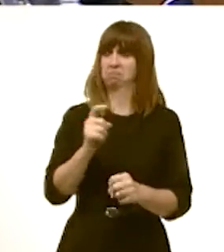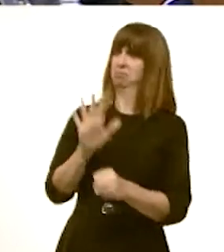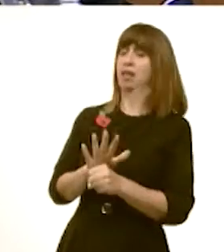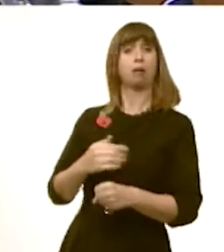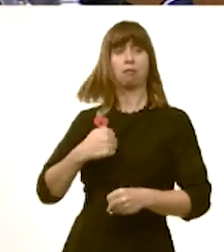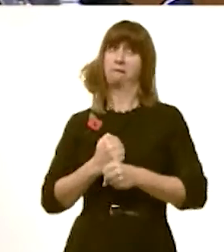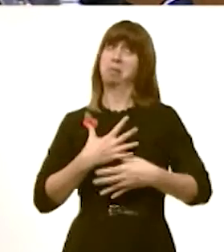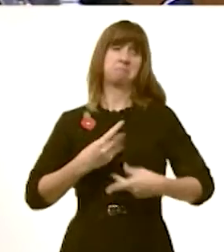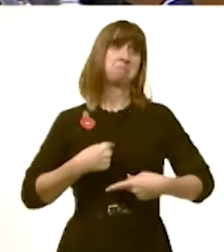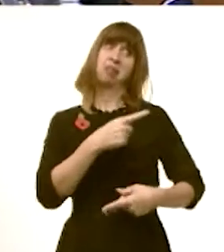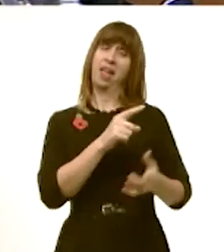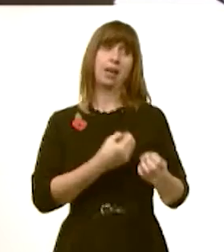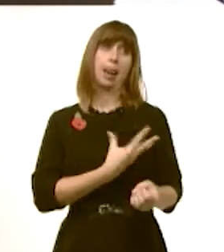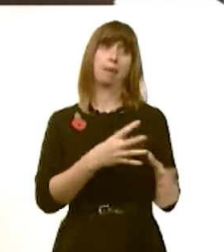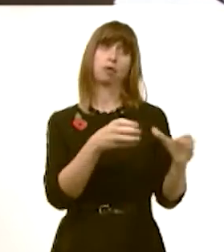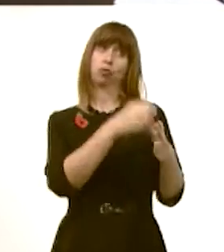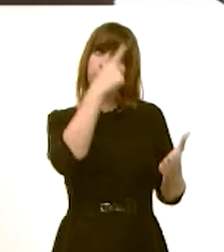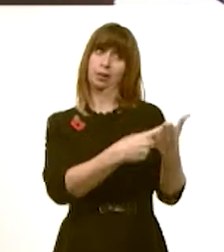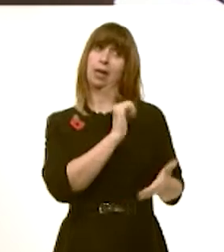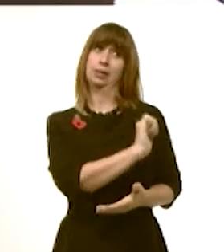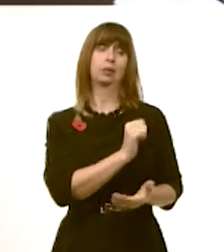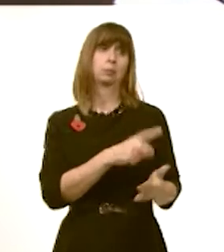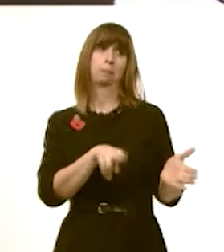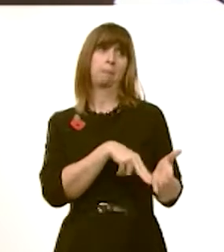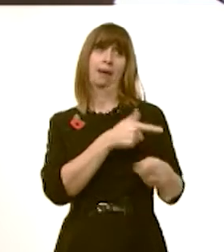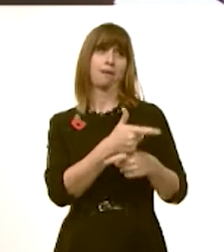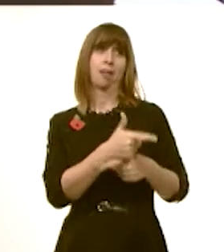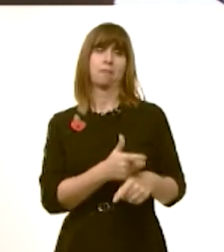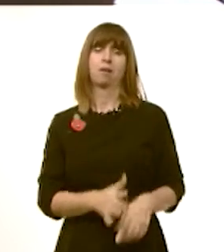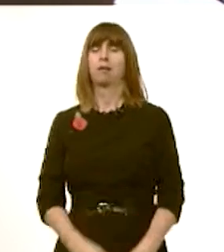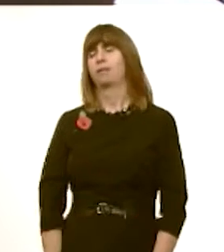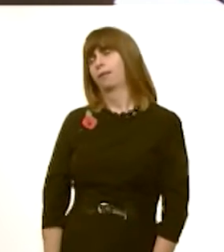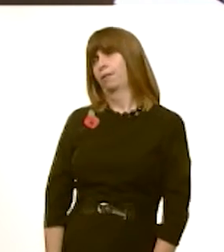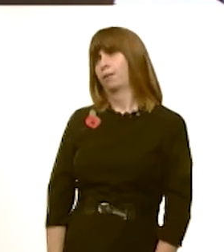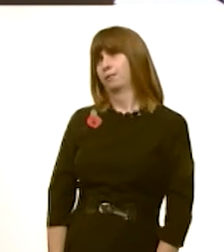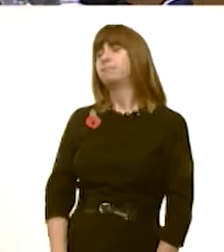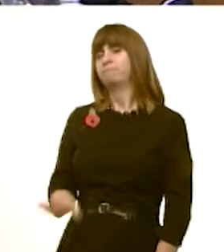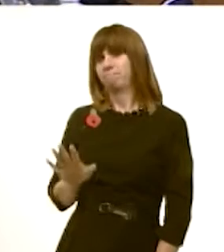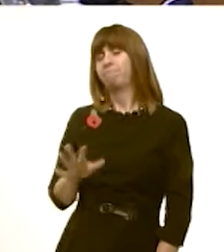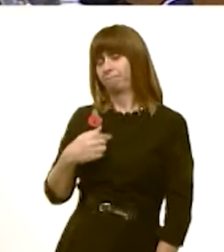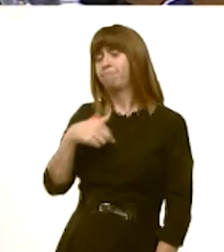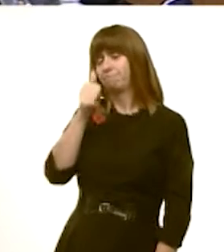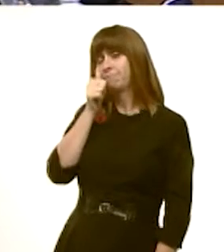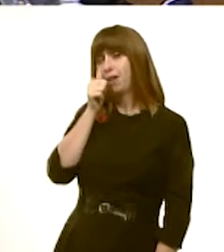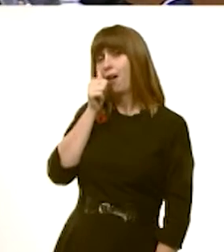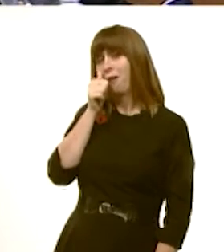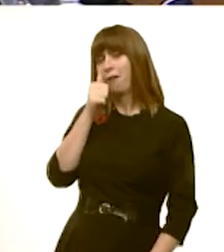Thatís a matter for the Labour group who took the decision. Kirsty Williams: First Minister, Iím well aware it was a matter for the Labour group.